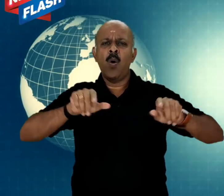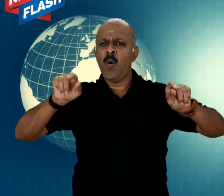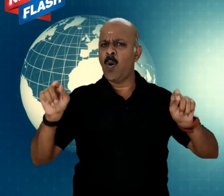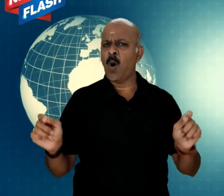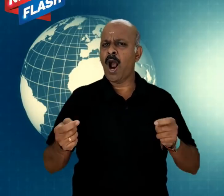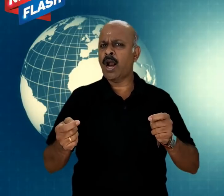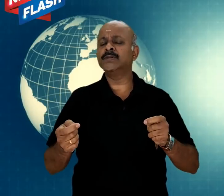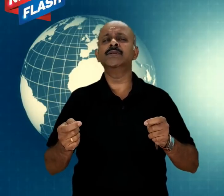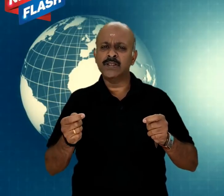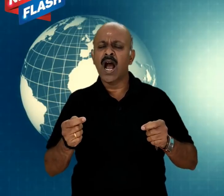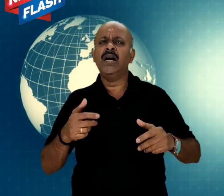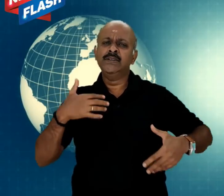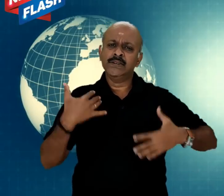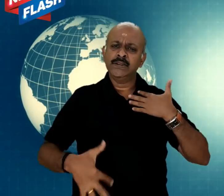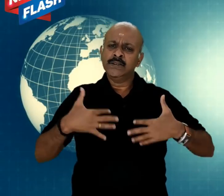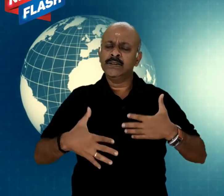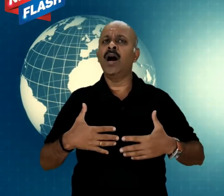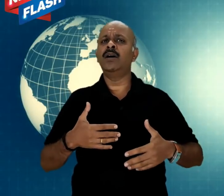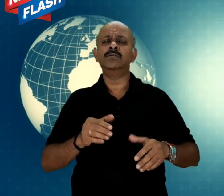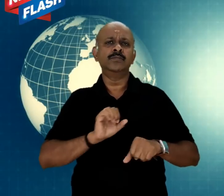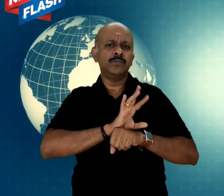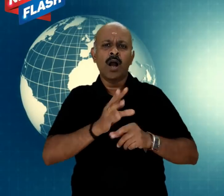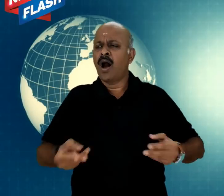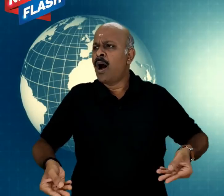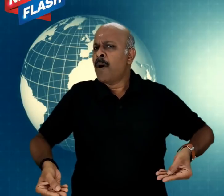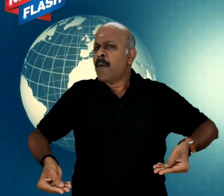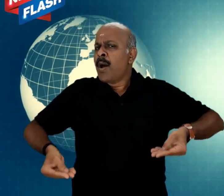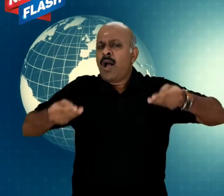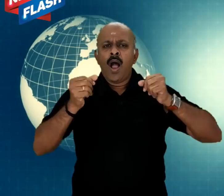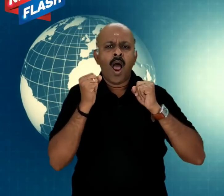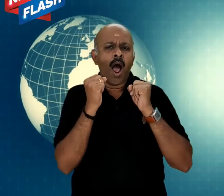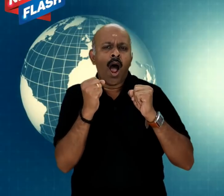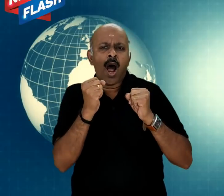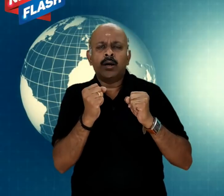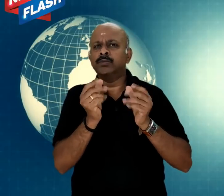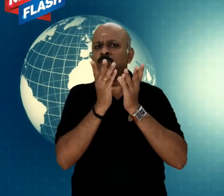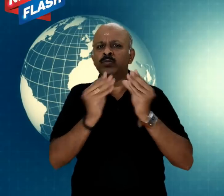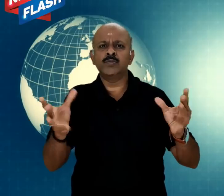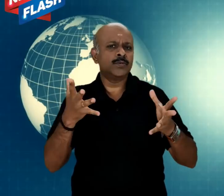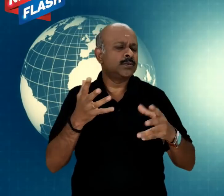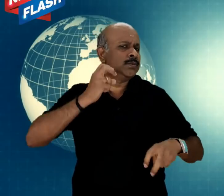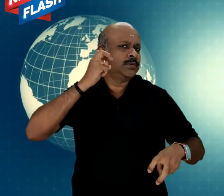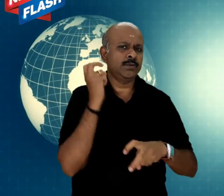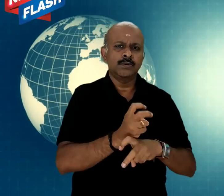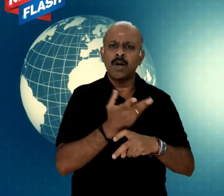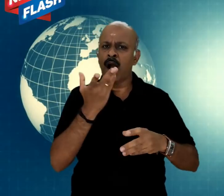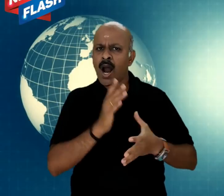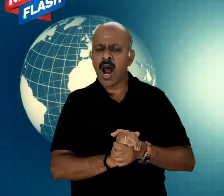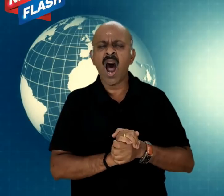on thursday had its record cases and deaths in a single day On the month of June